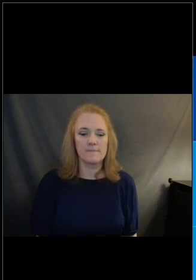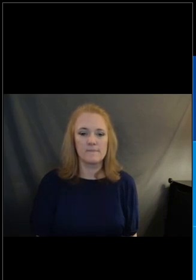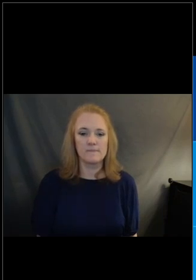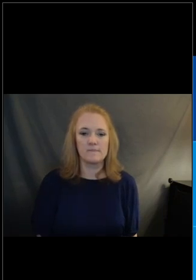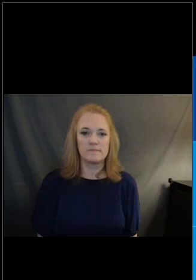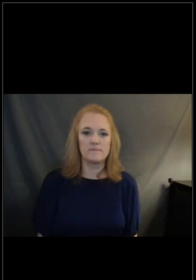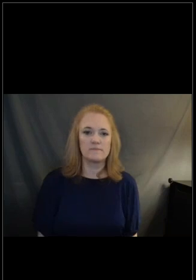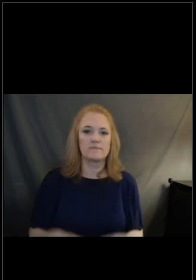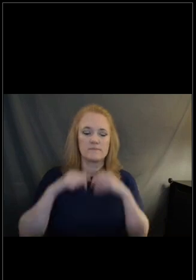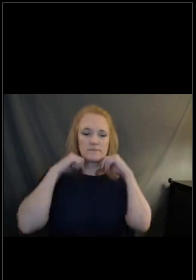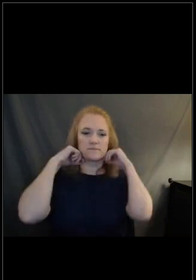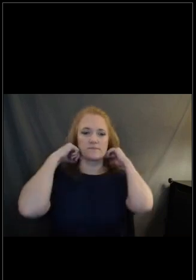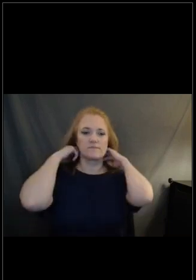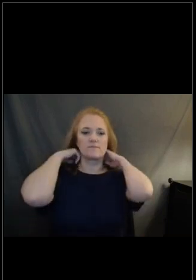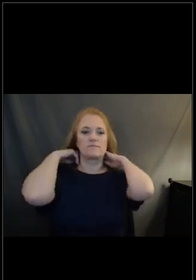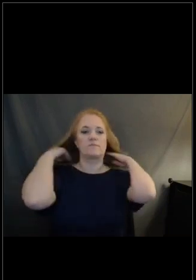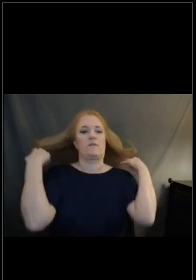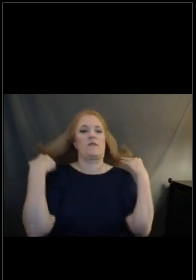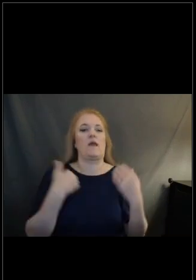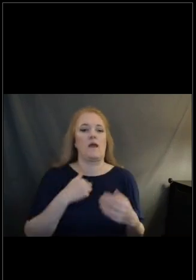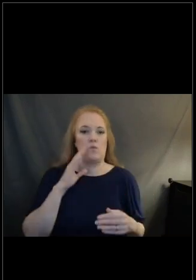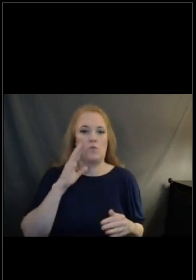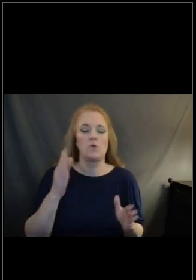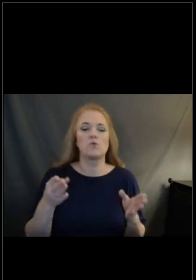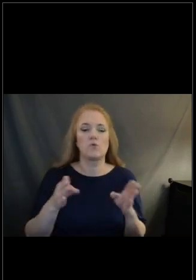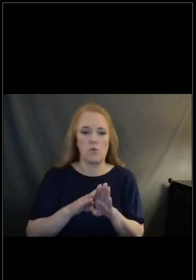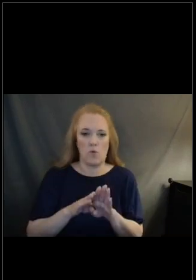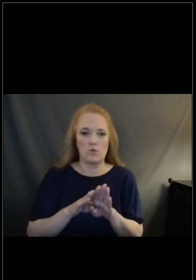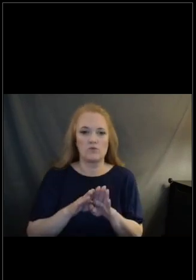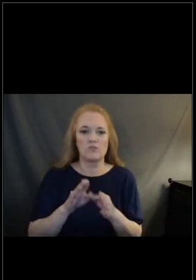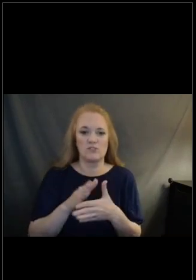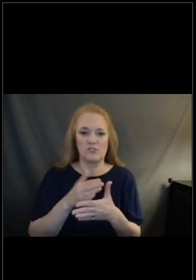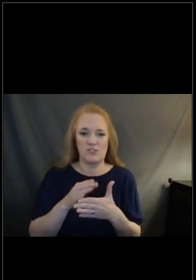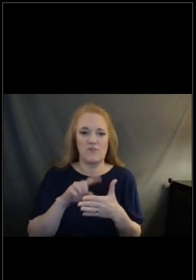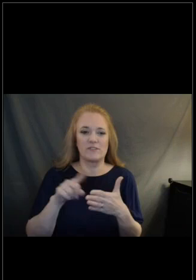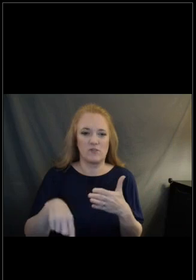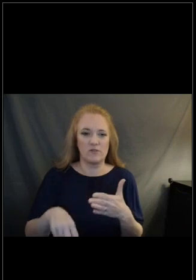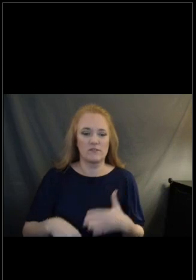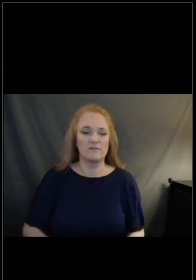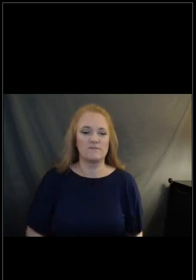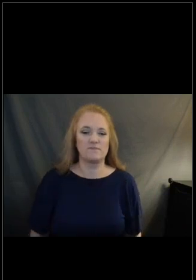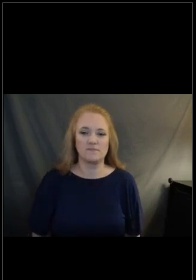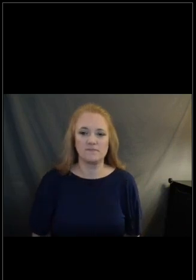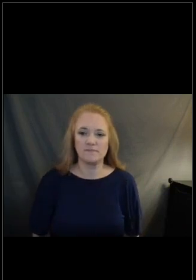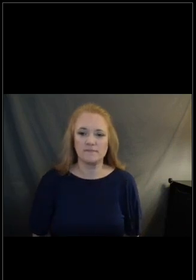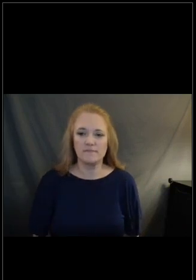Okay I'll go ahead and close this one and share the results. So as you can see, a lot of people